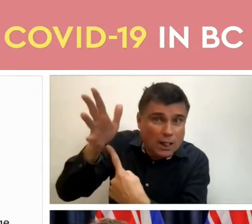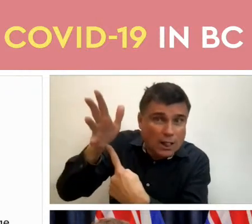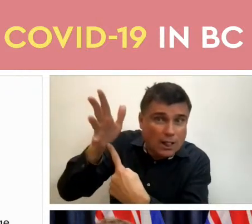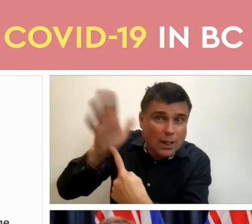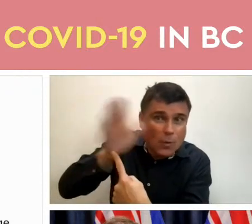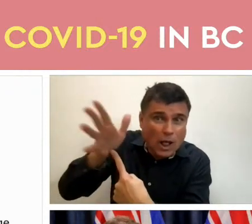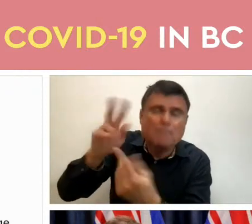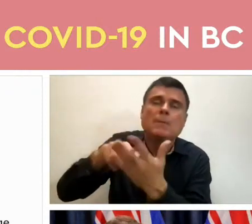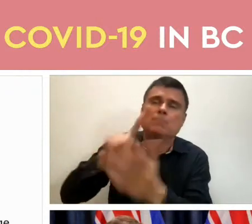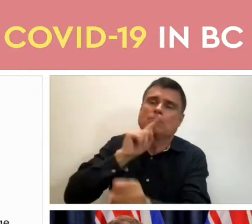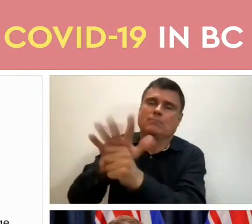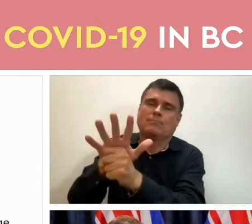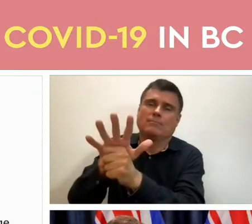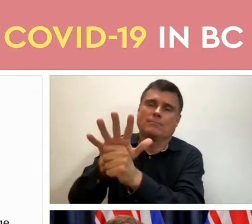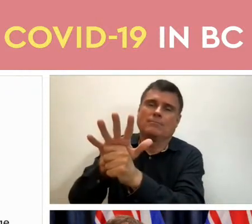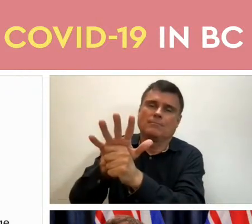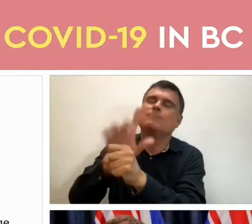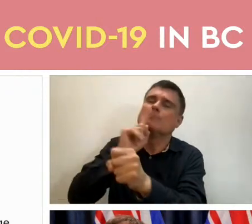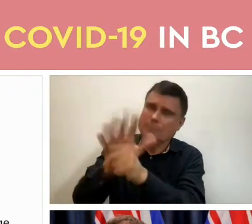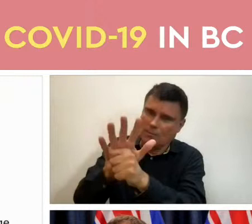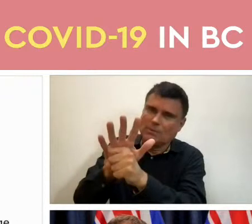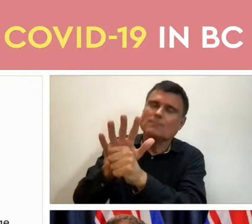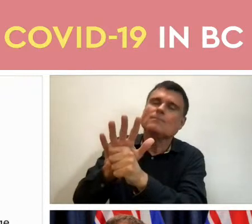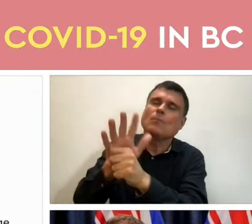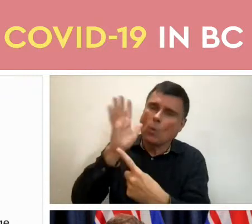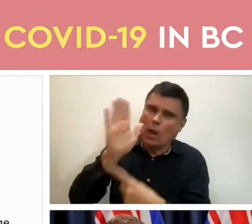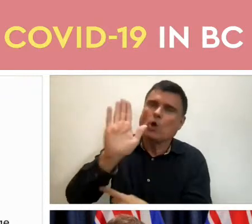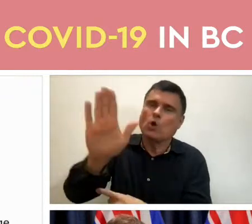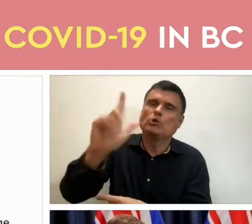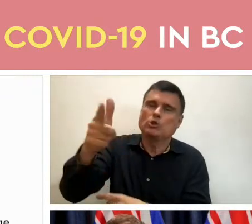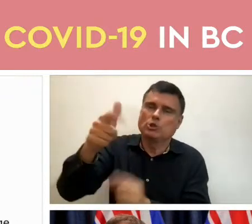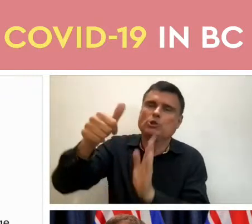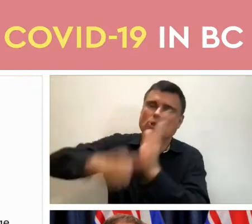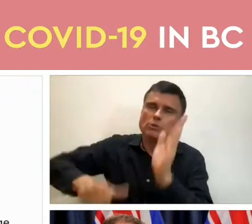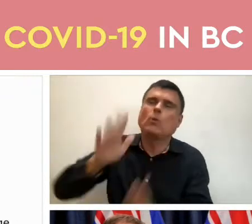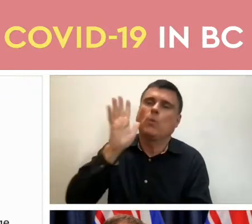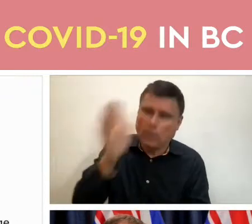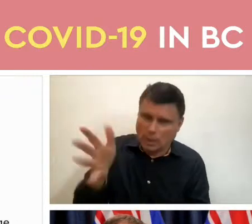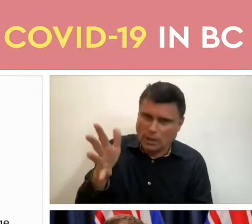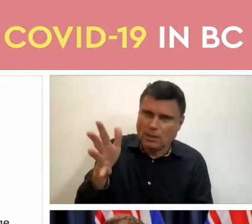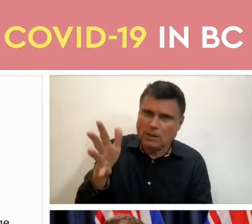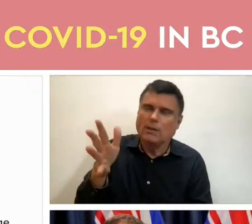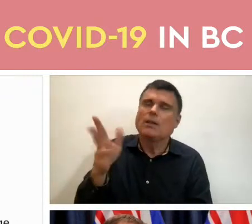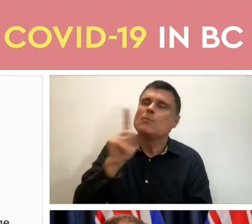our word. I want to thank everyone in British Columbia for their